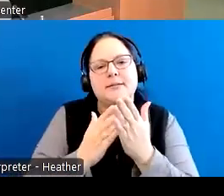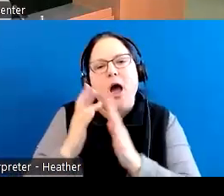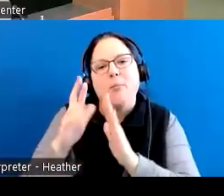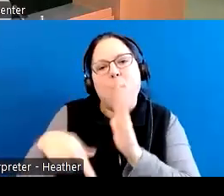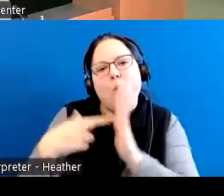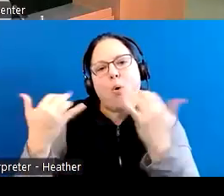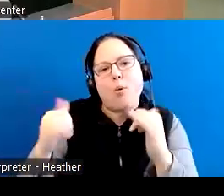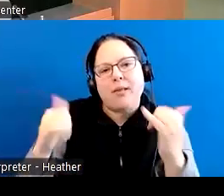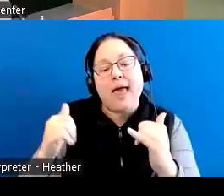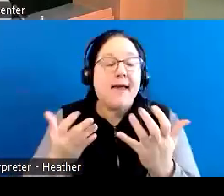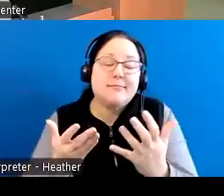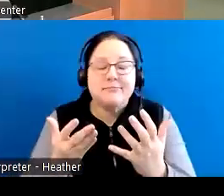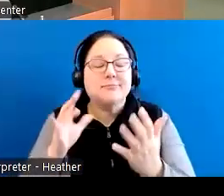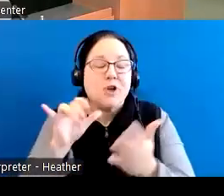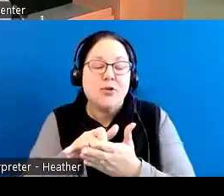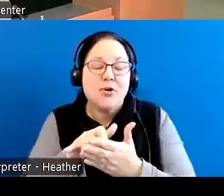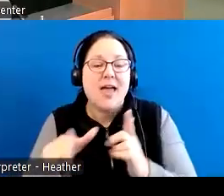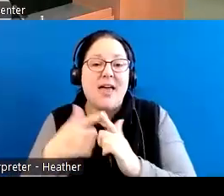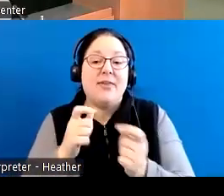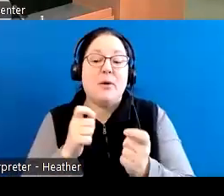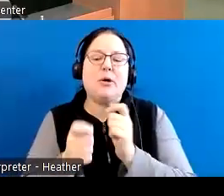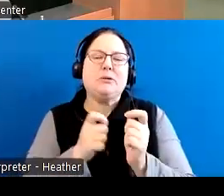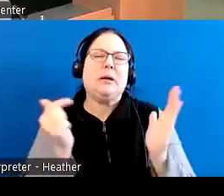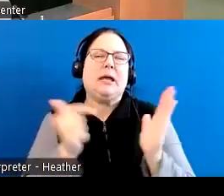it. And oftentimes we tweak it right before they leave. We'll be like, "Okay, we can fix that right